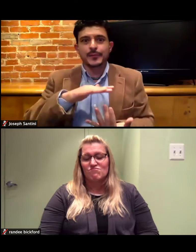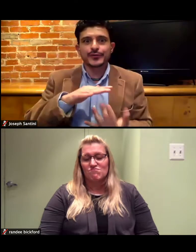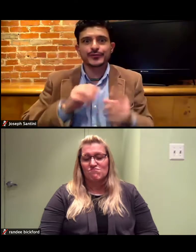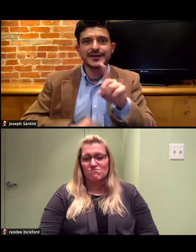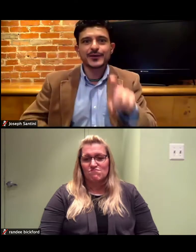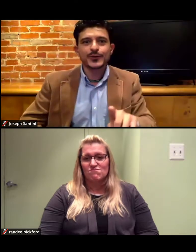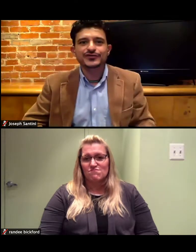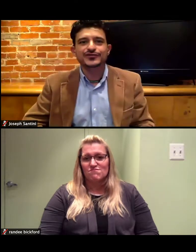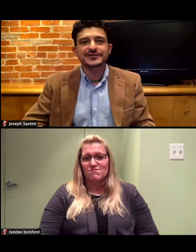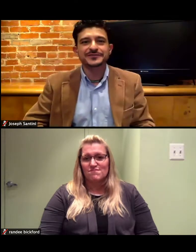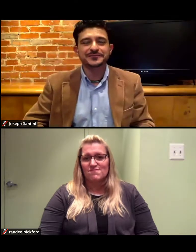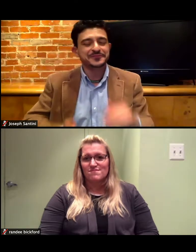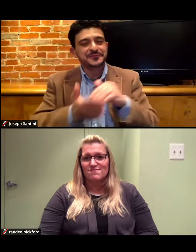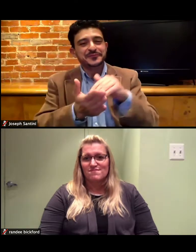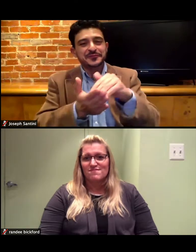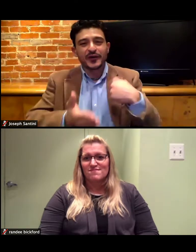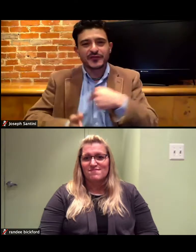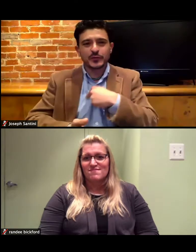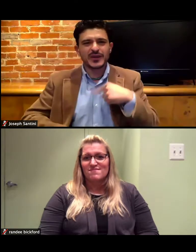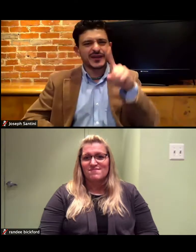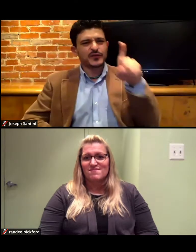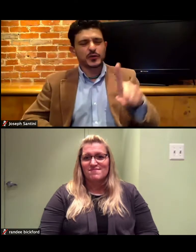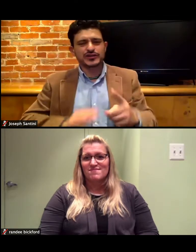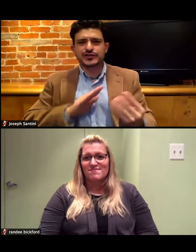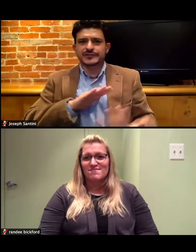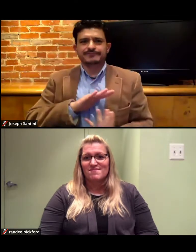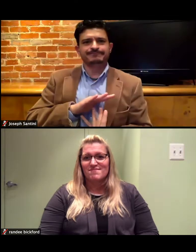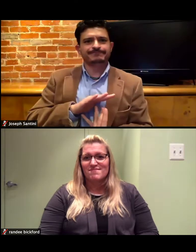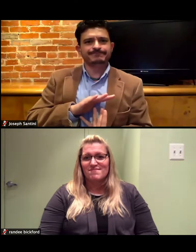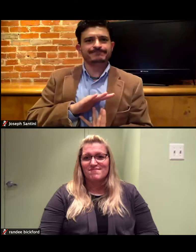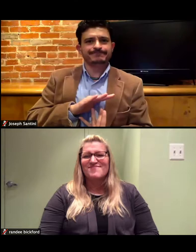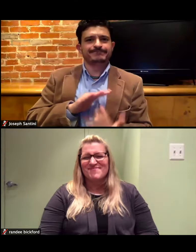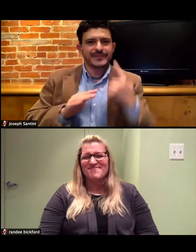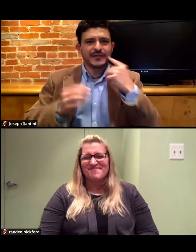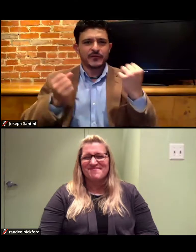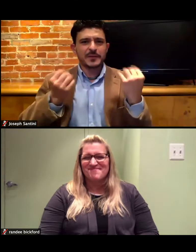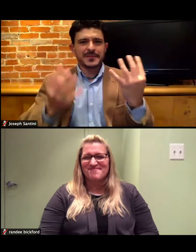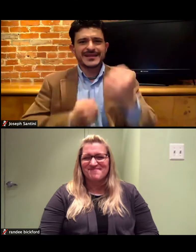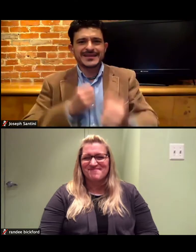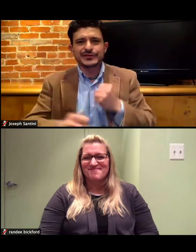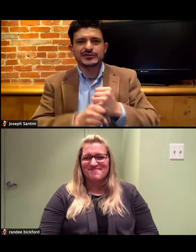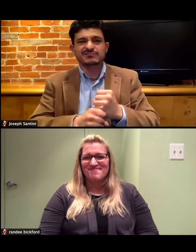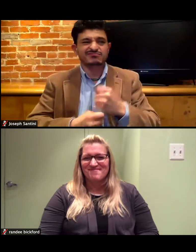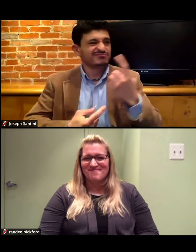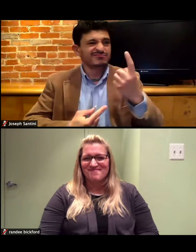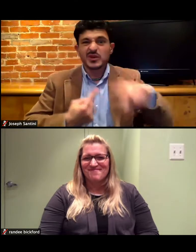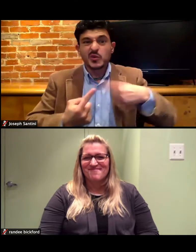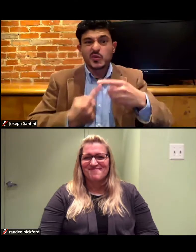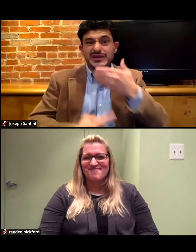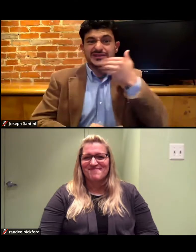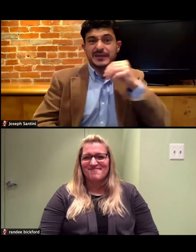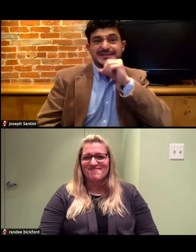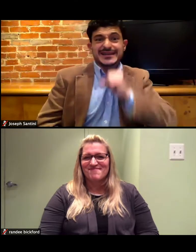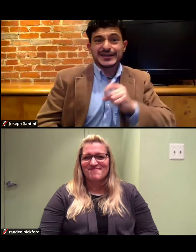And we'd like to get those who have any burning questions an opportunity to ask them. If you have a question ongoing during the seminar,